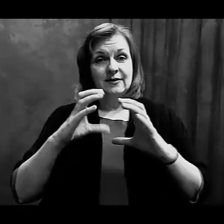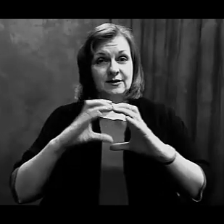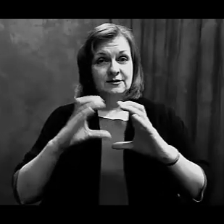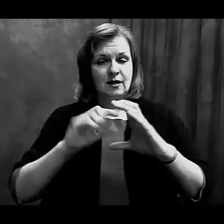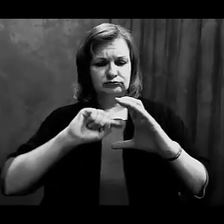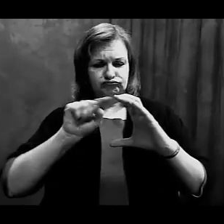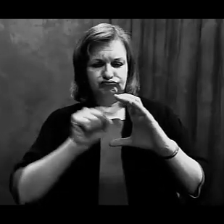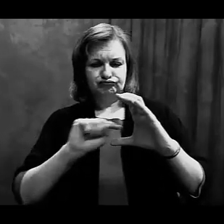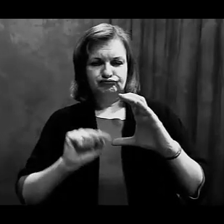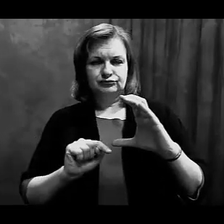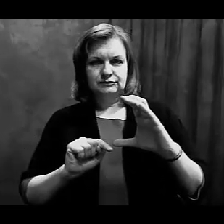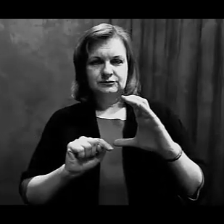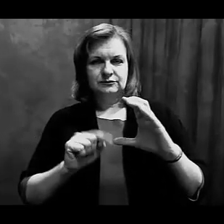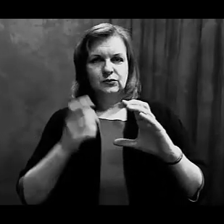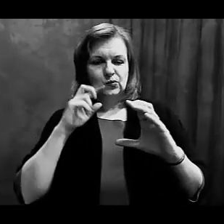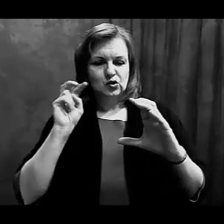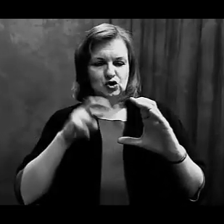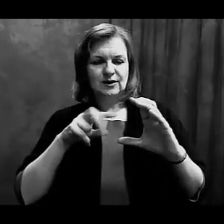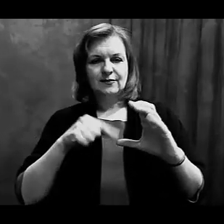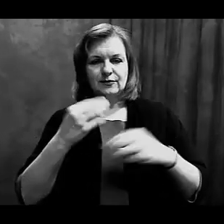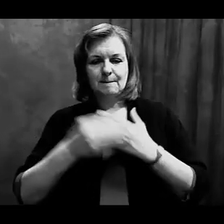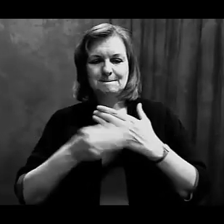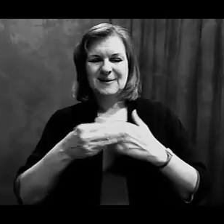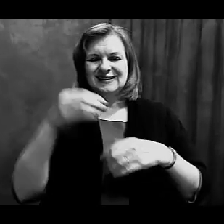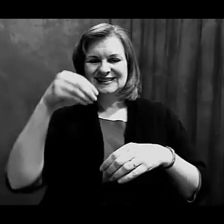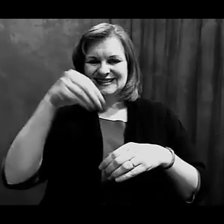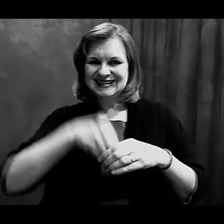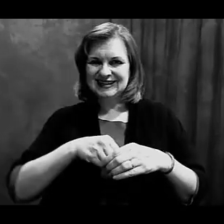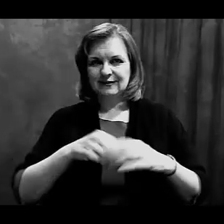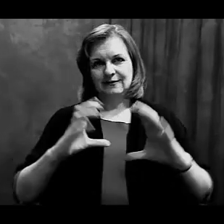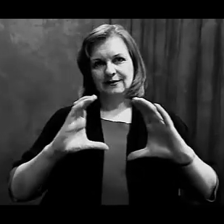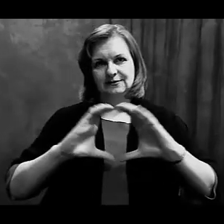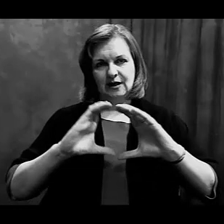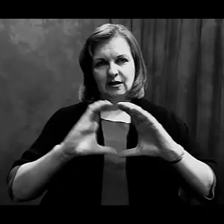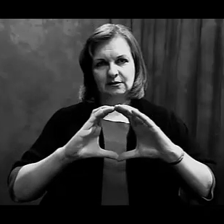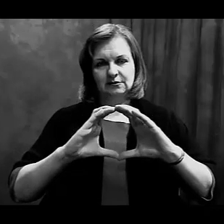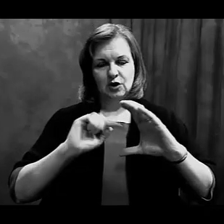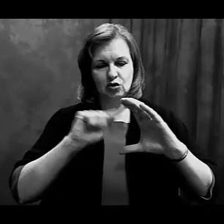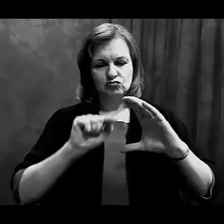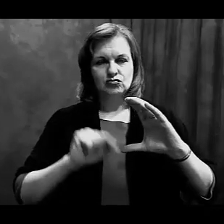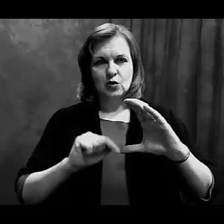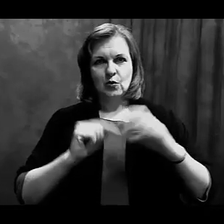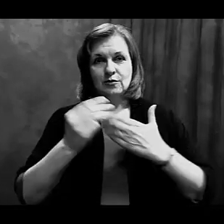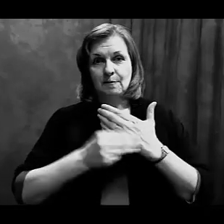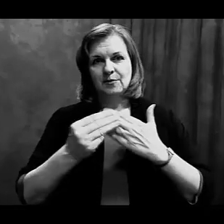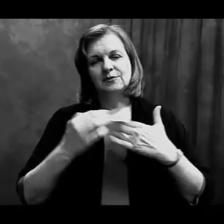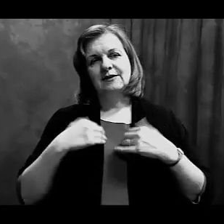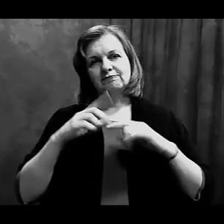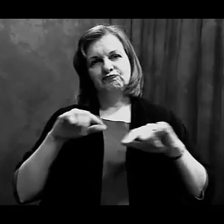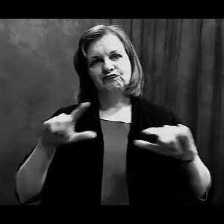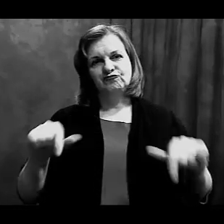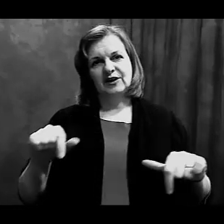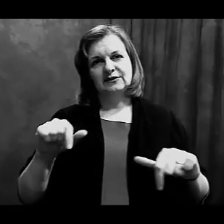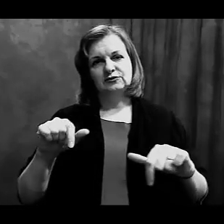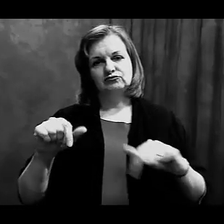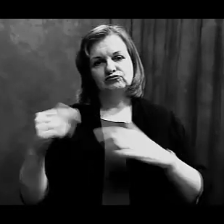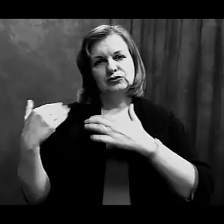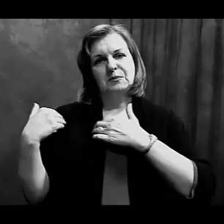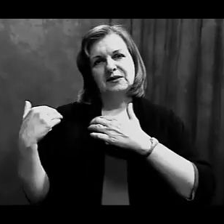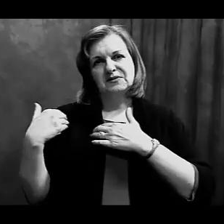and when we look at these inner membranes inside the cell they're going to have a lot of jobs